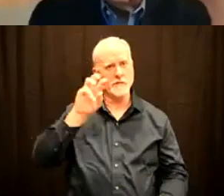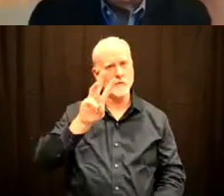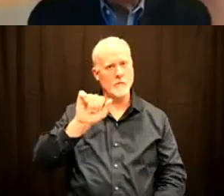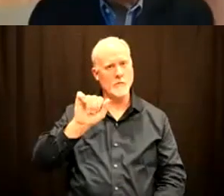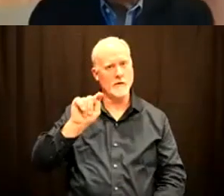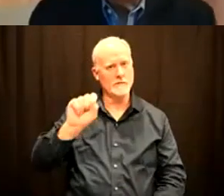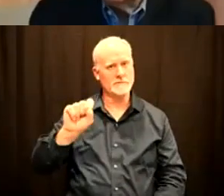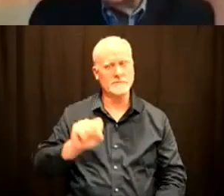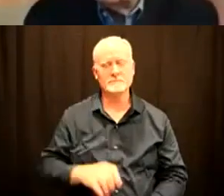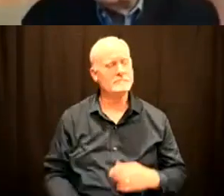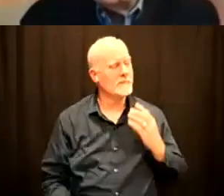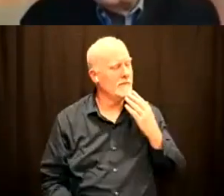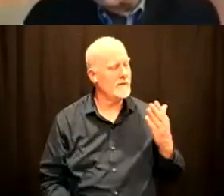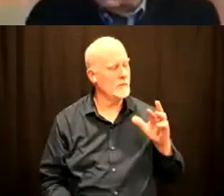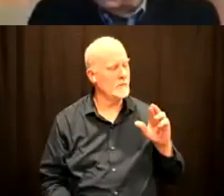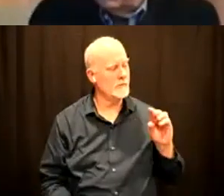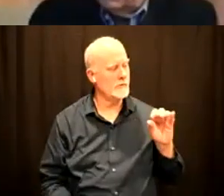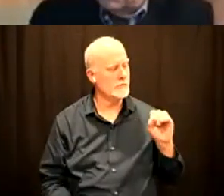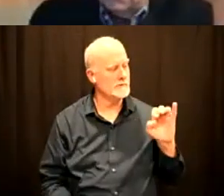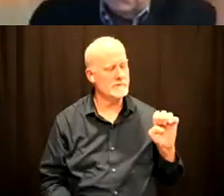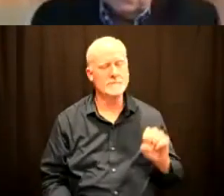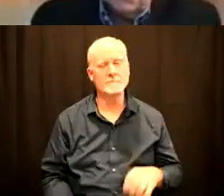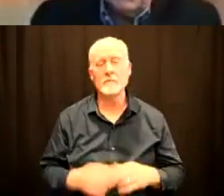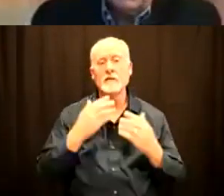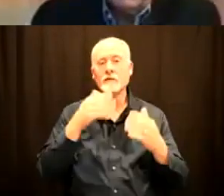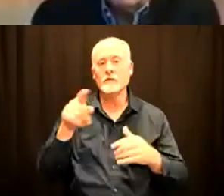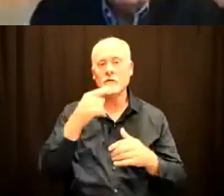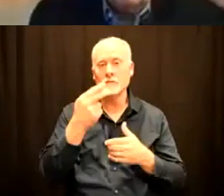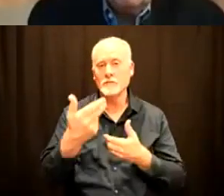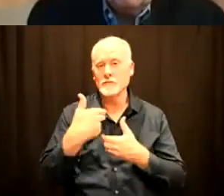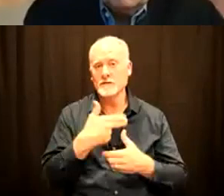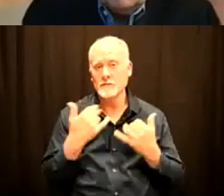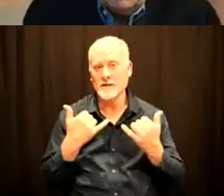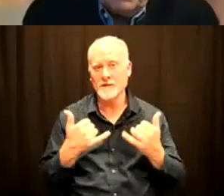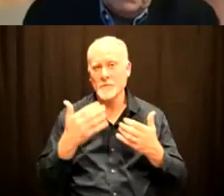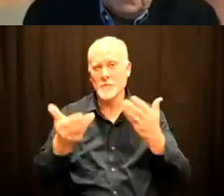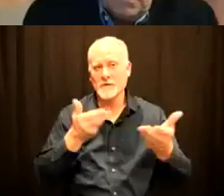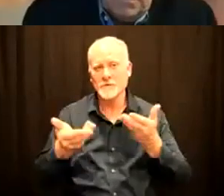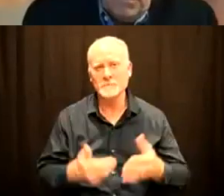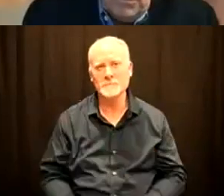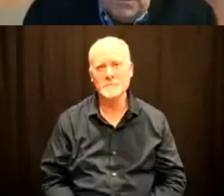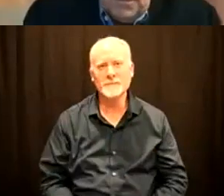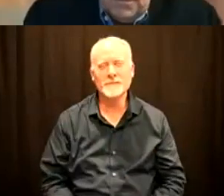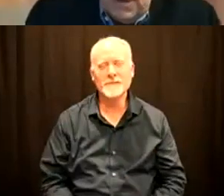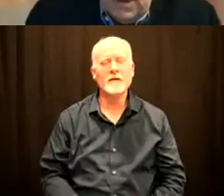thank you rosie and thank you all for joining us this evening and welcome before we get into